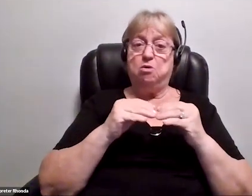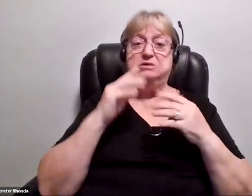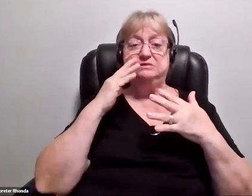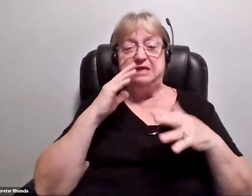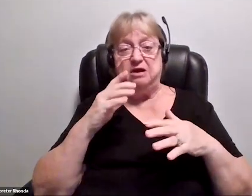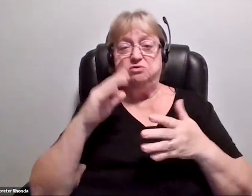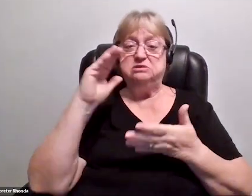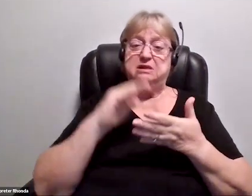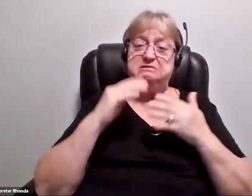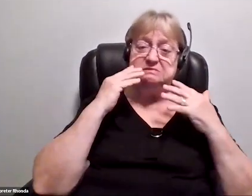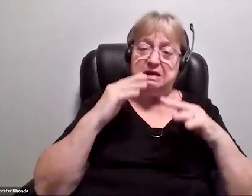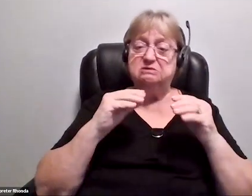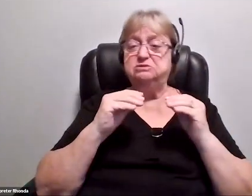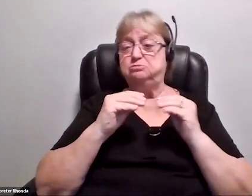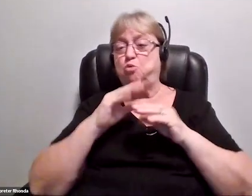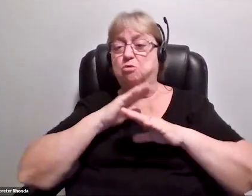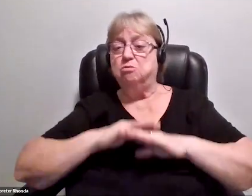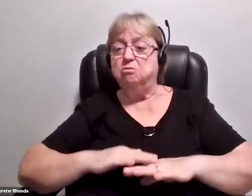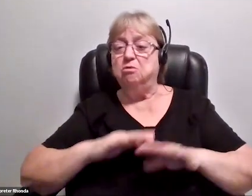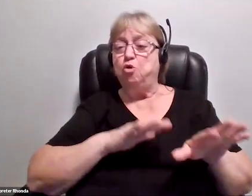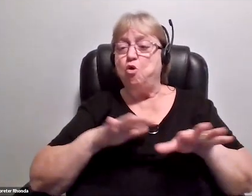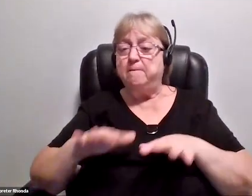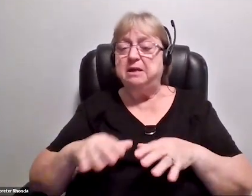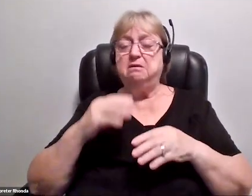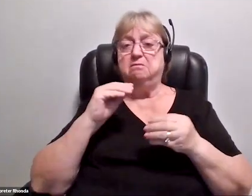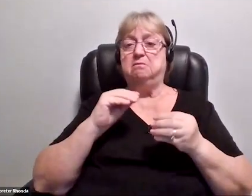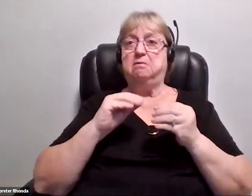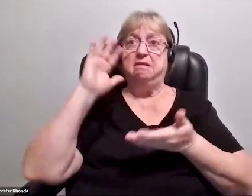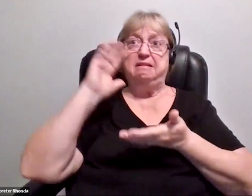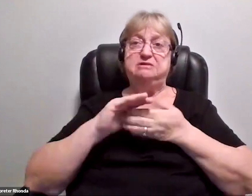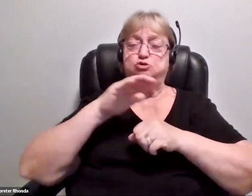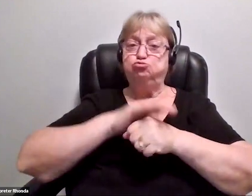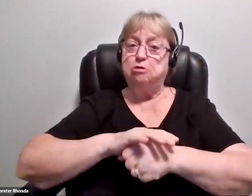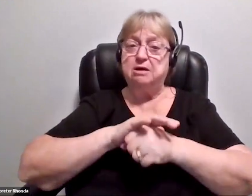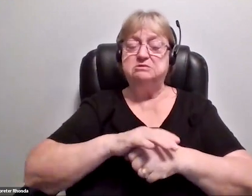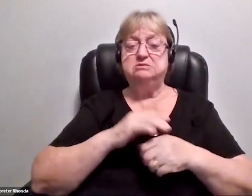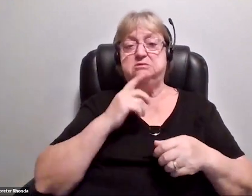and more stressful. We developed the autism friendly opening,